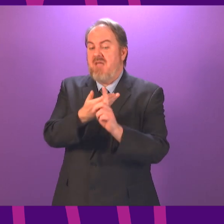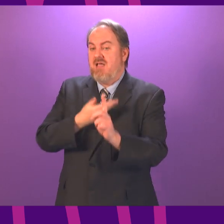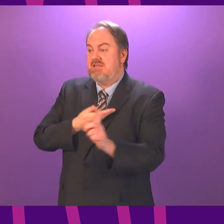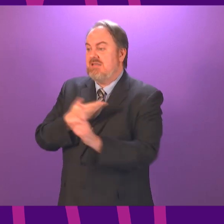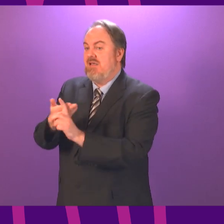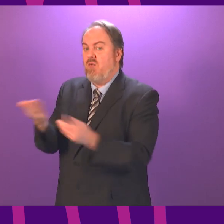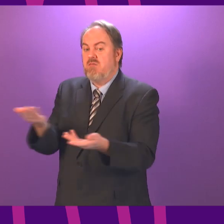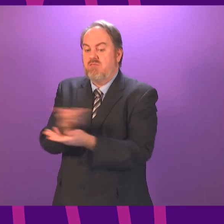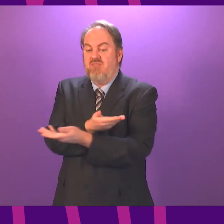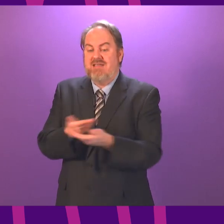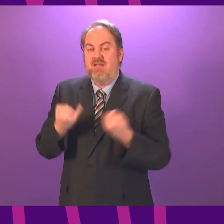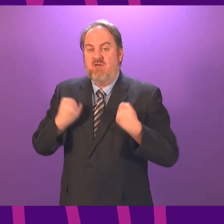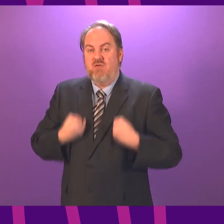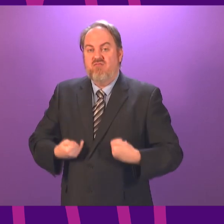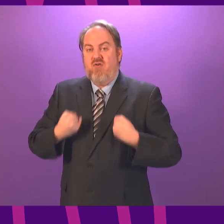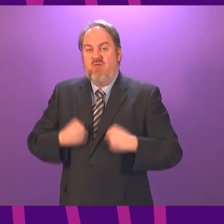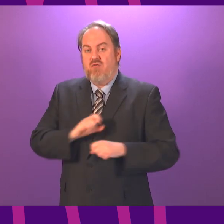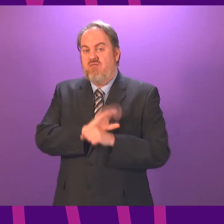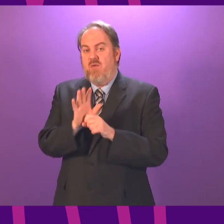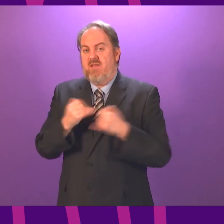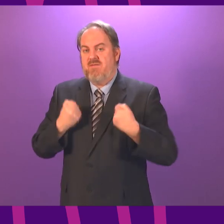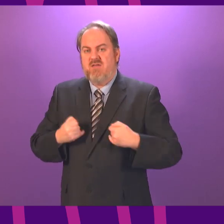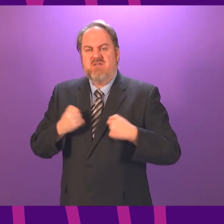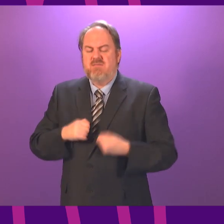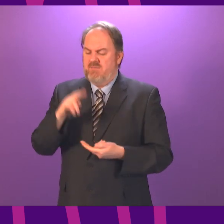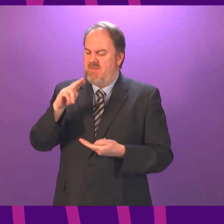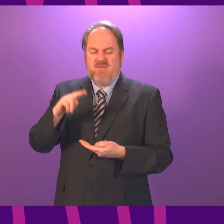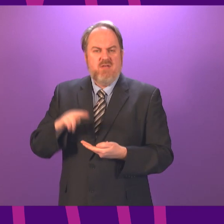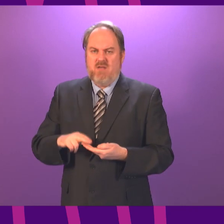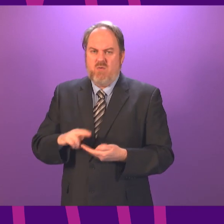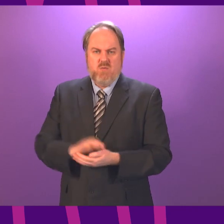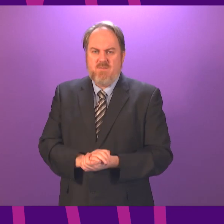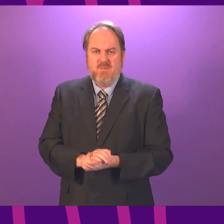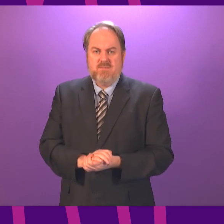we are talking about the younger age groups. We also know from the evidence that the risk